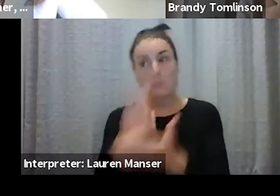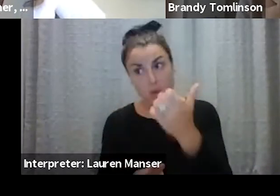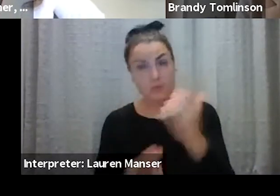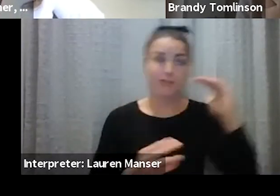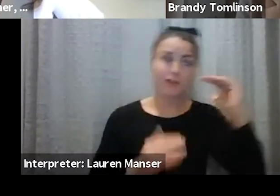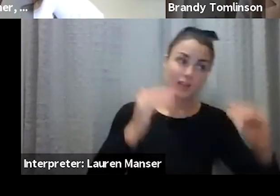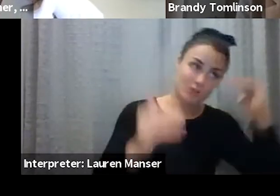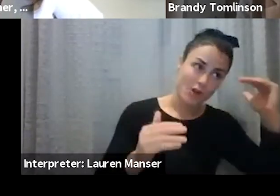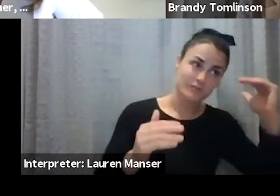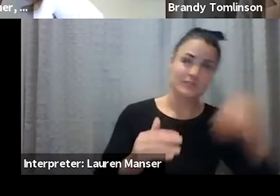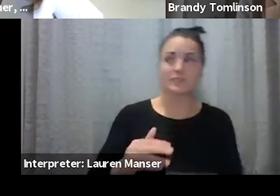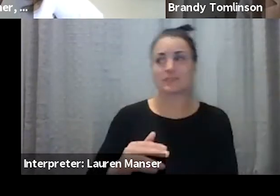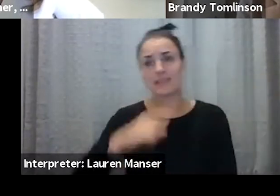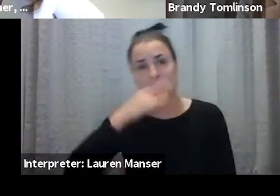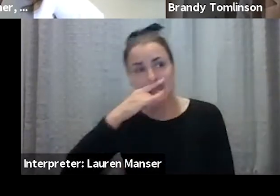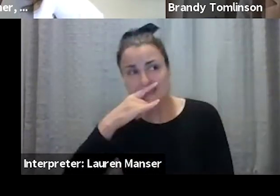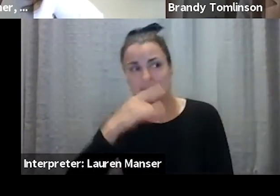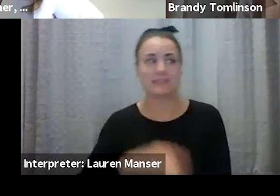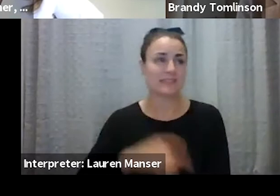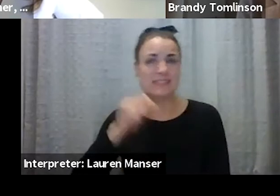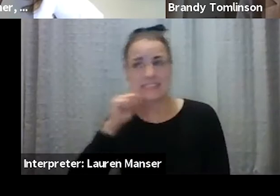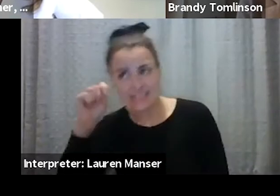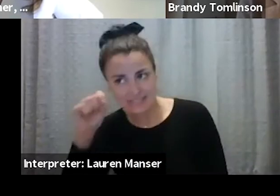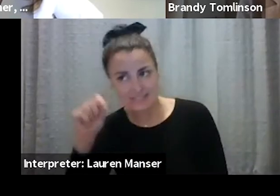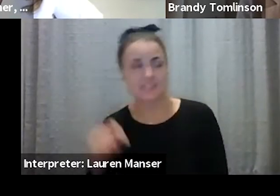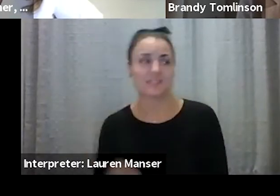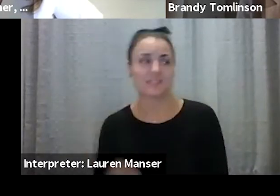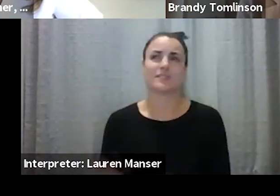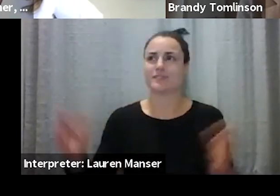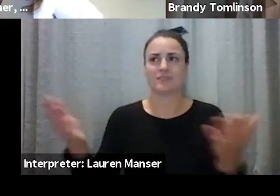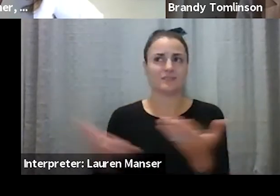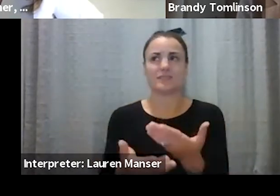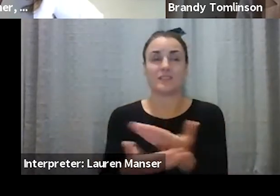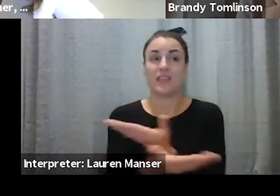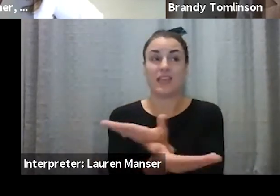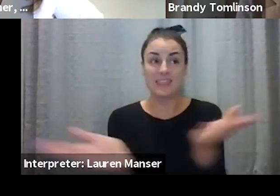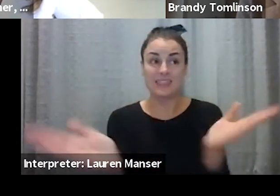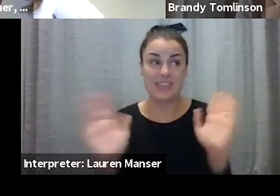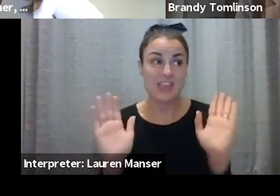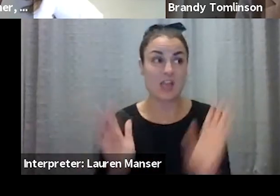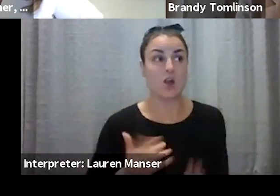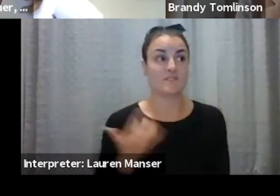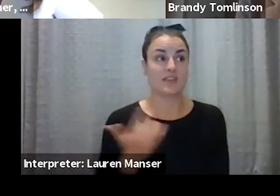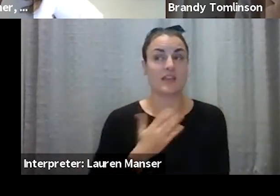who are dealing with either what feel like worse or more exacerbated symptoms of a condition